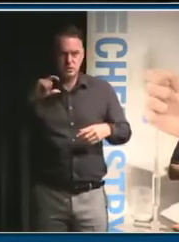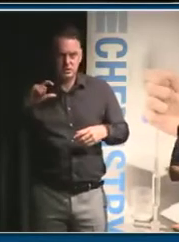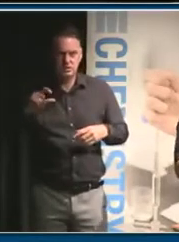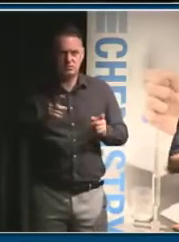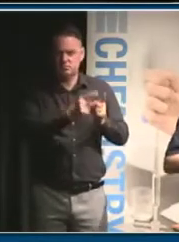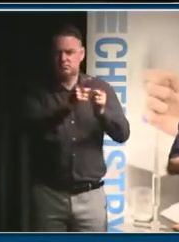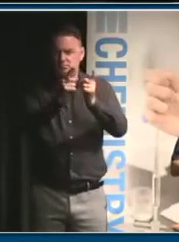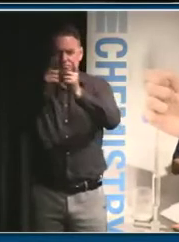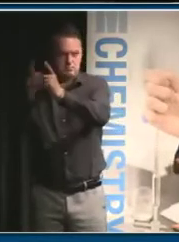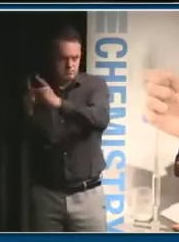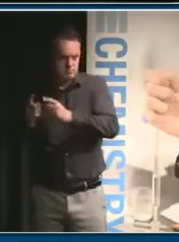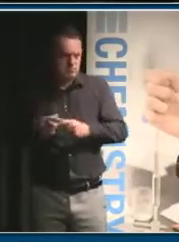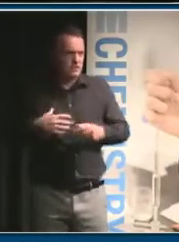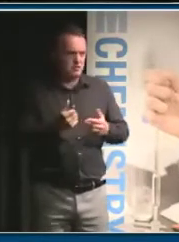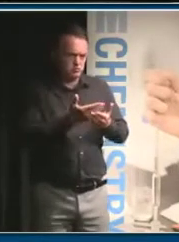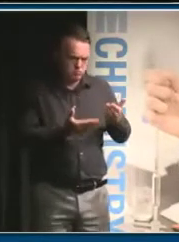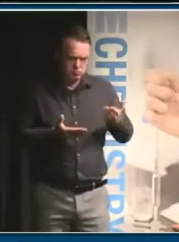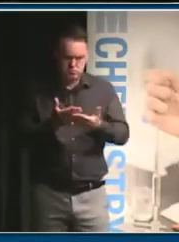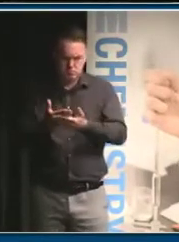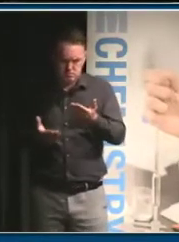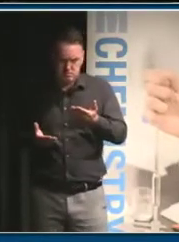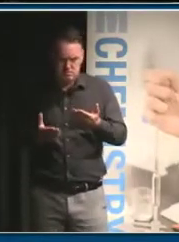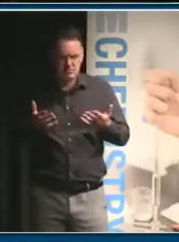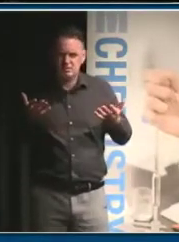Now I’m looking at this, report after report. How was it that four years of undergraduate,